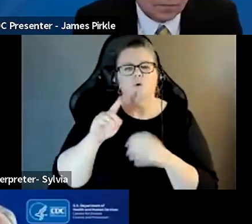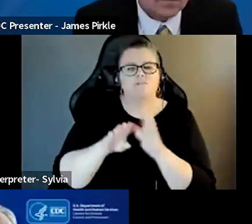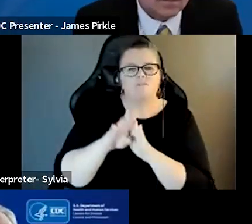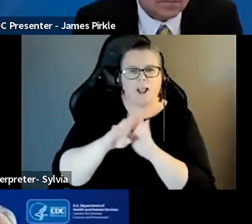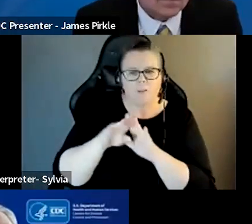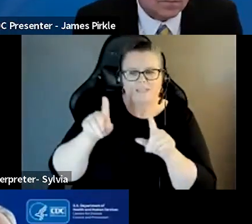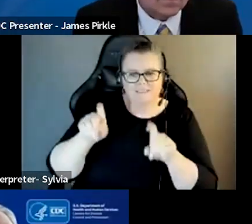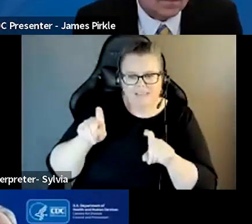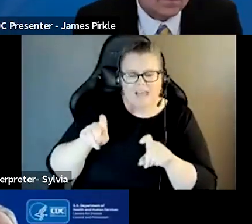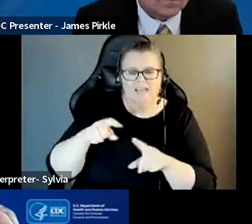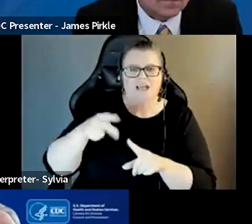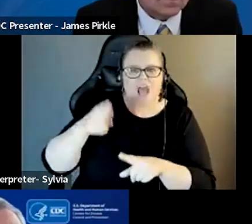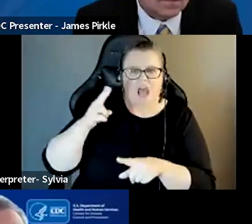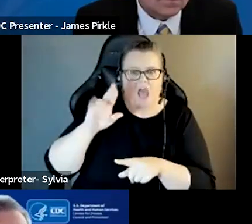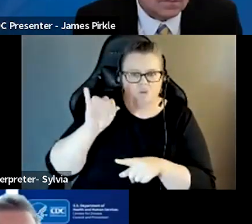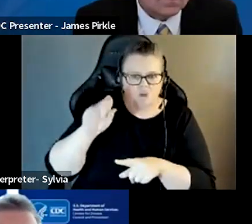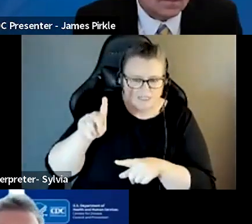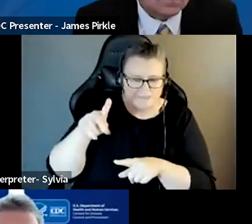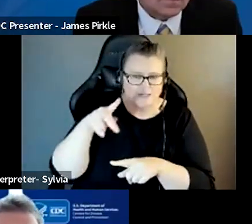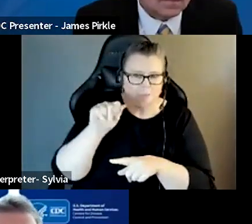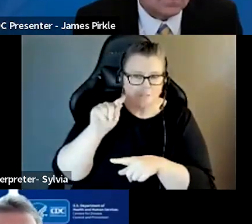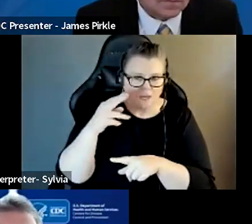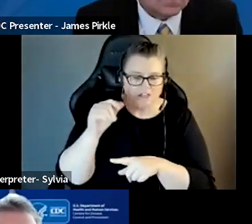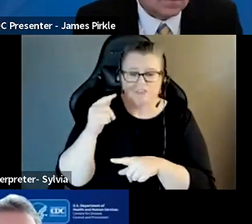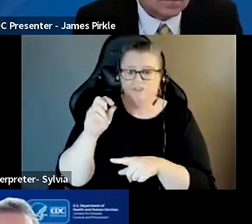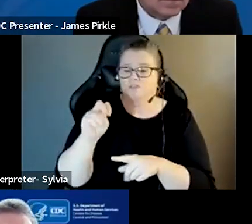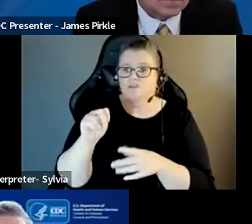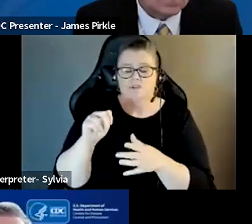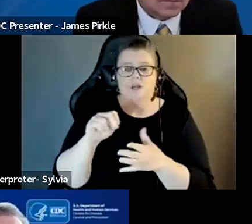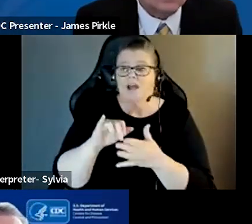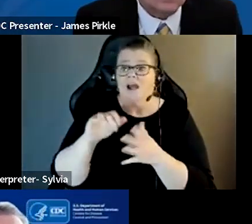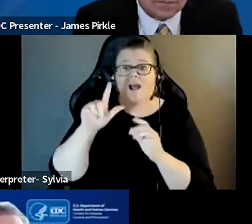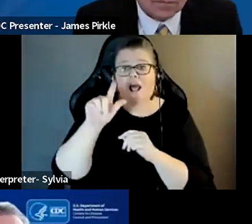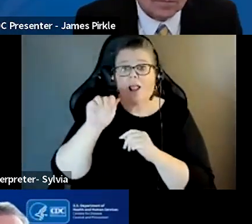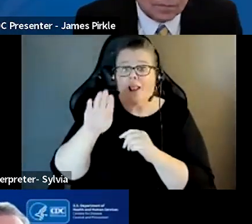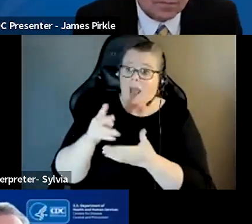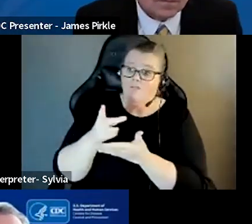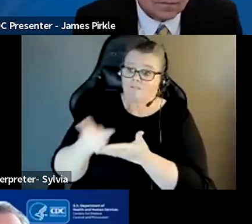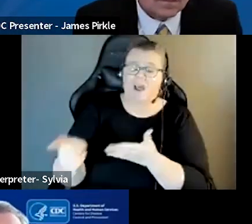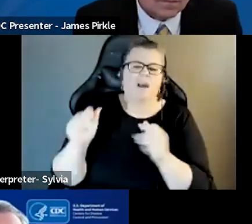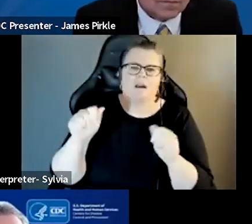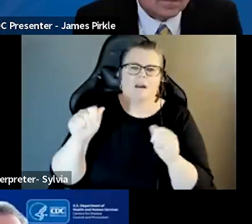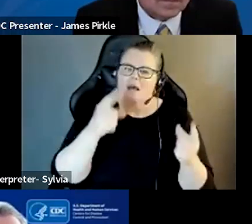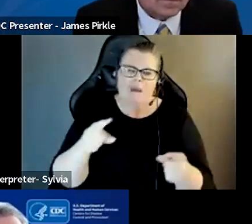You know, lab failures can happen in any level for all sorts of reasons, not just a quality issue.